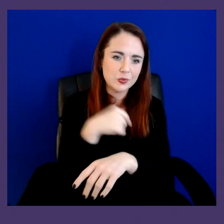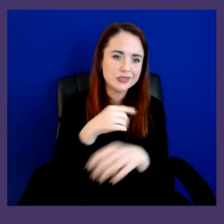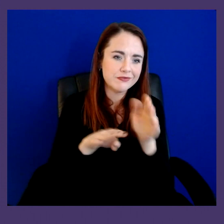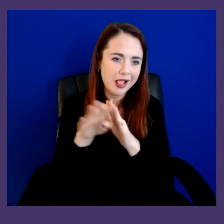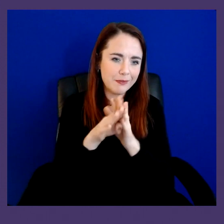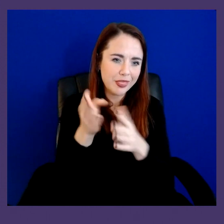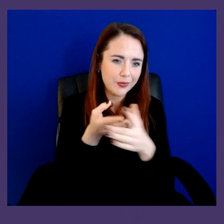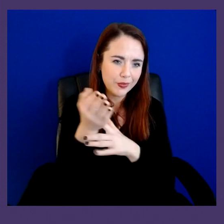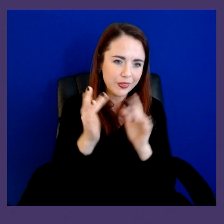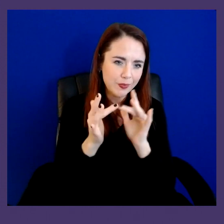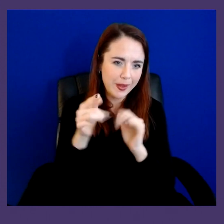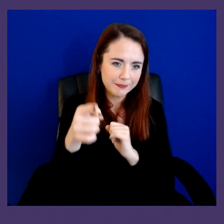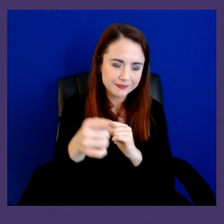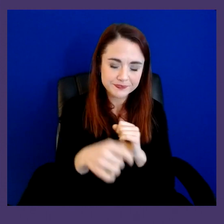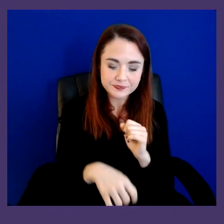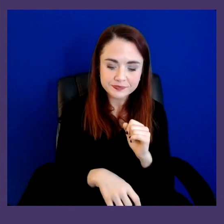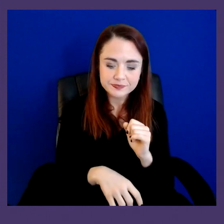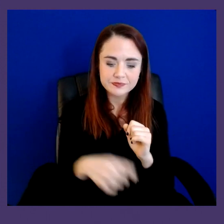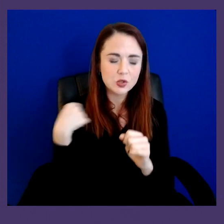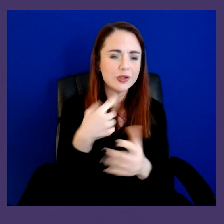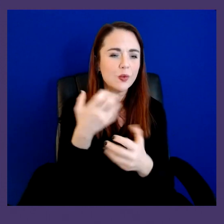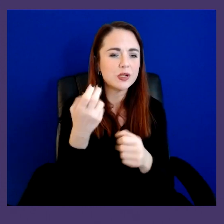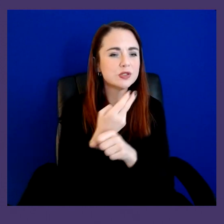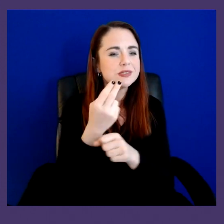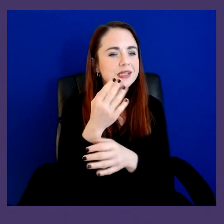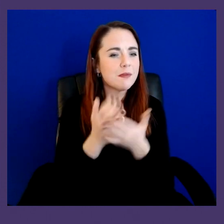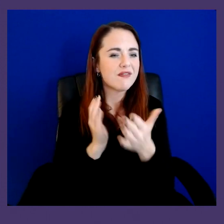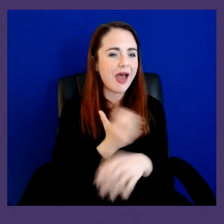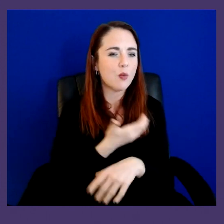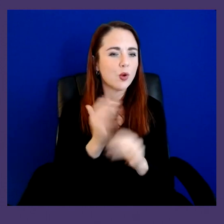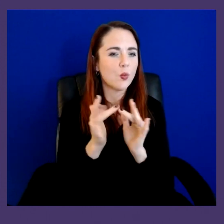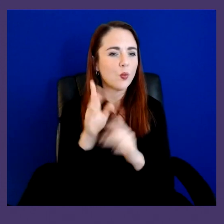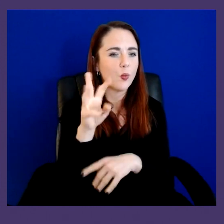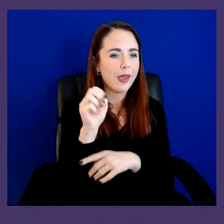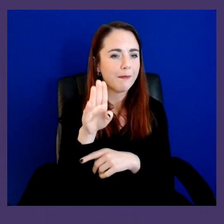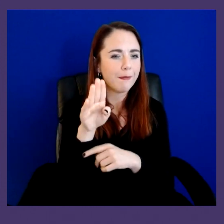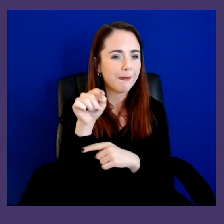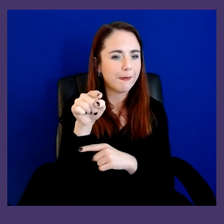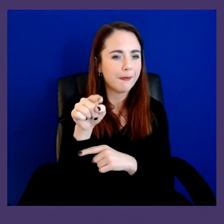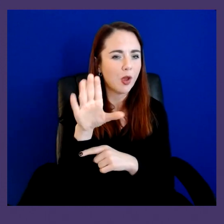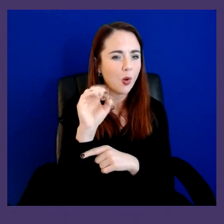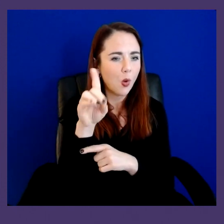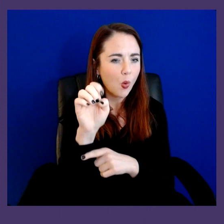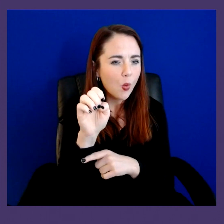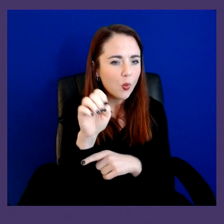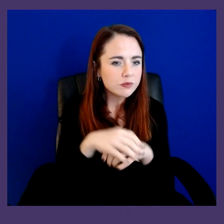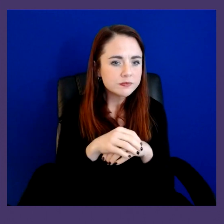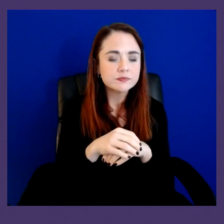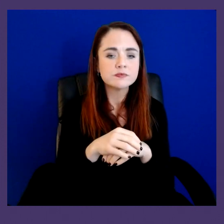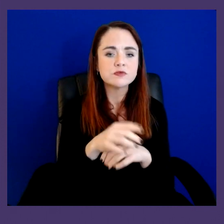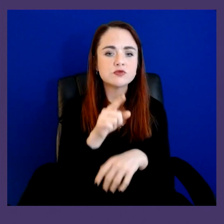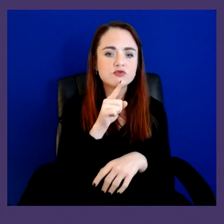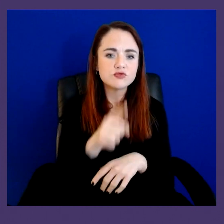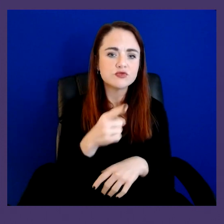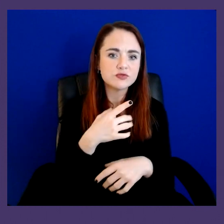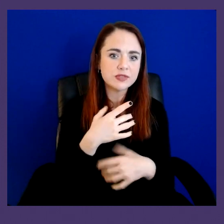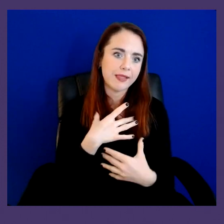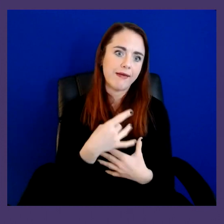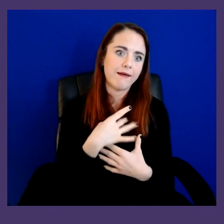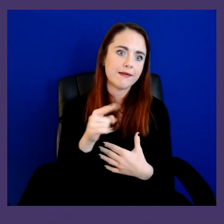and we would like to reuse some of our web code, and two, we really like the native integration and functionality,